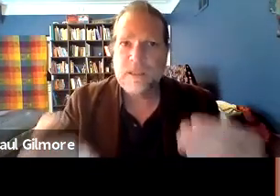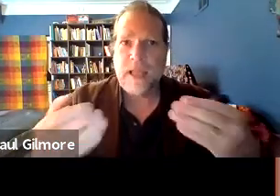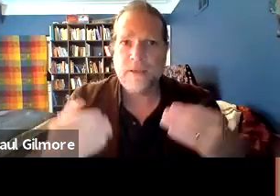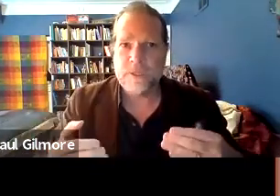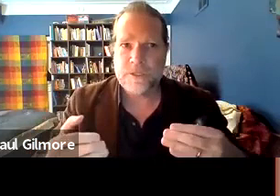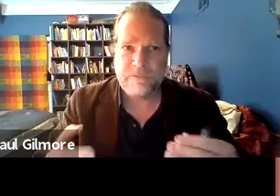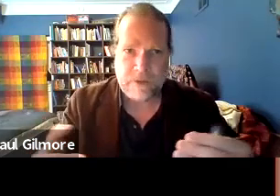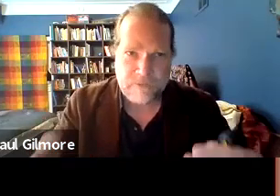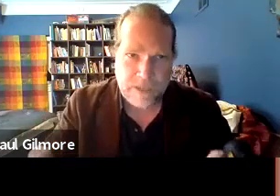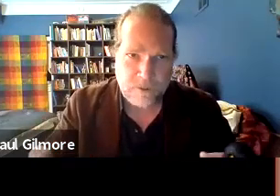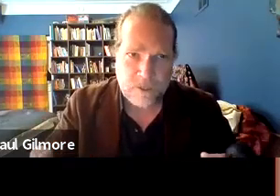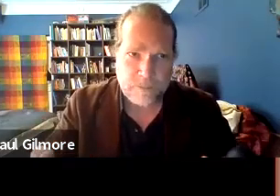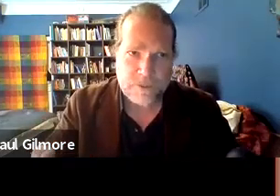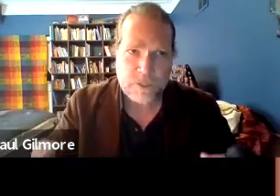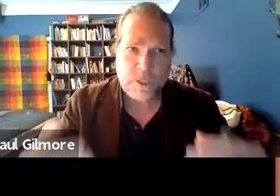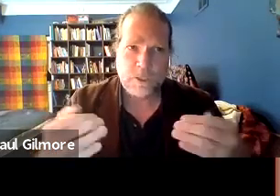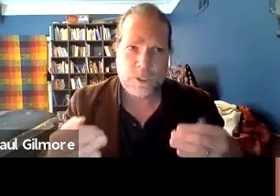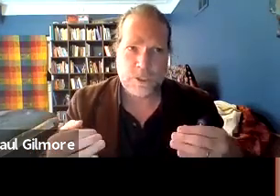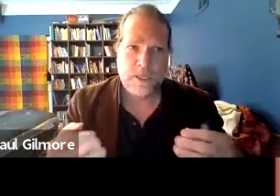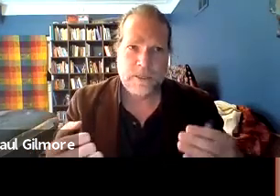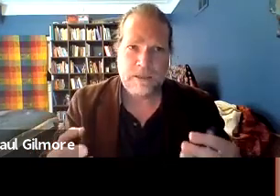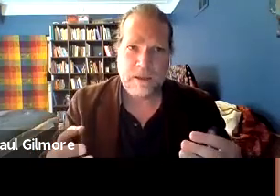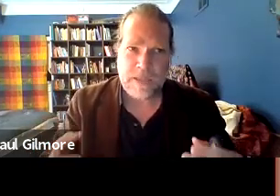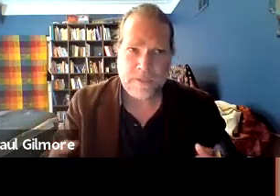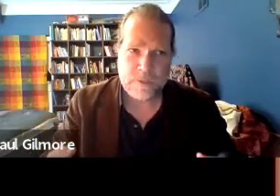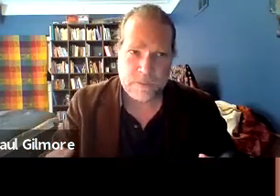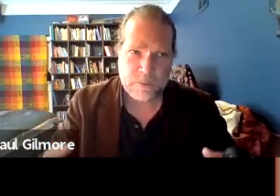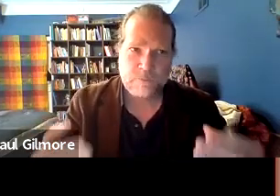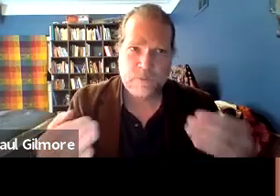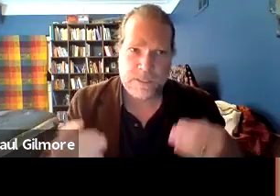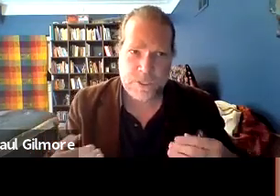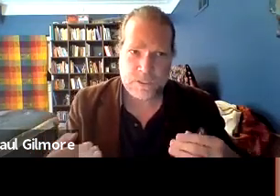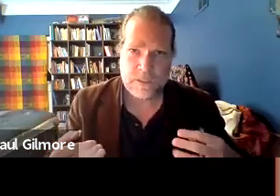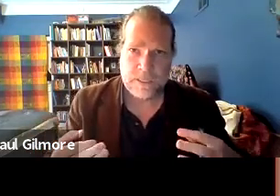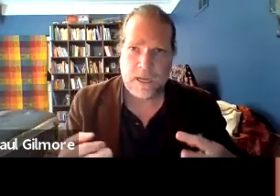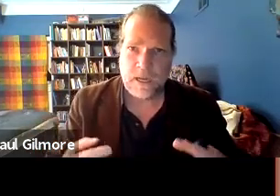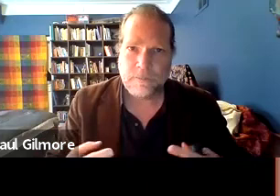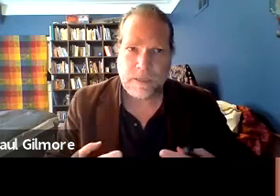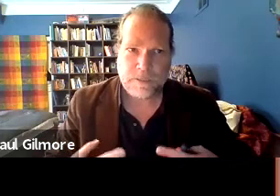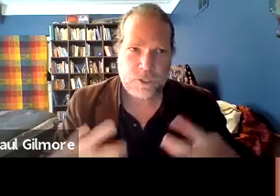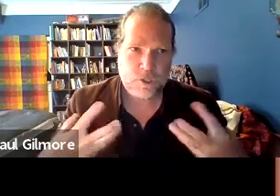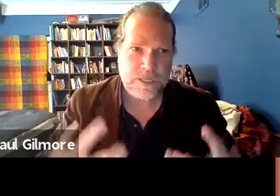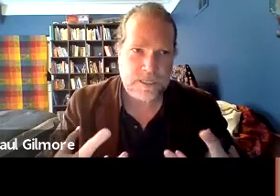language, a fear of that newcomers culture that that newcomers religion. It's treating